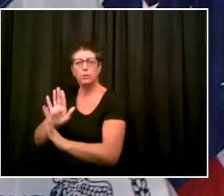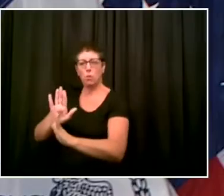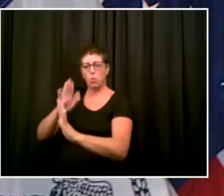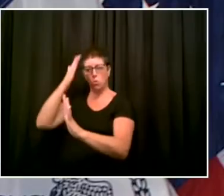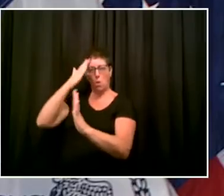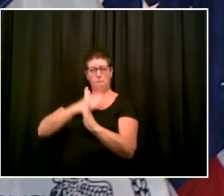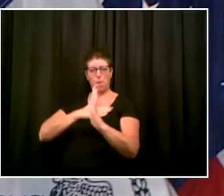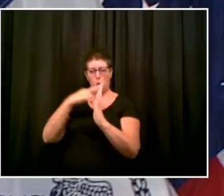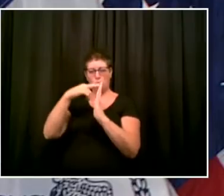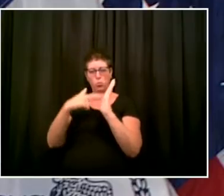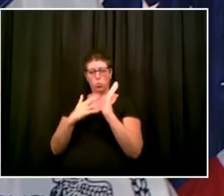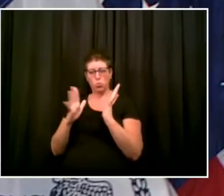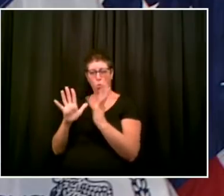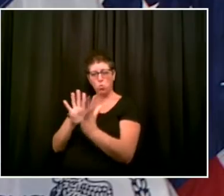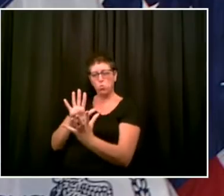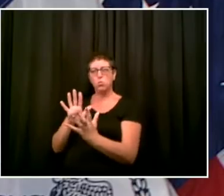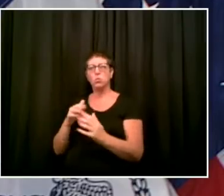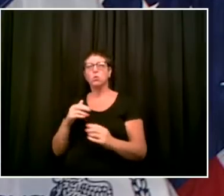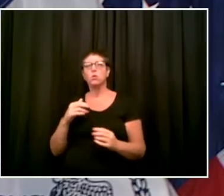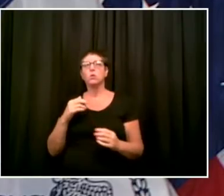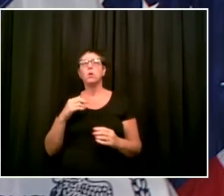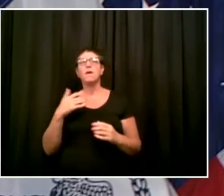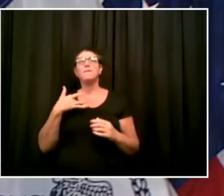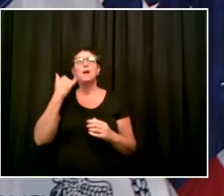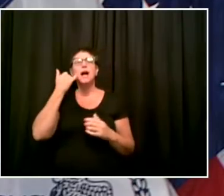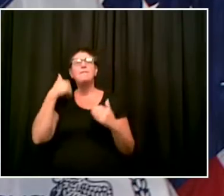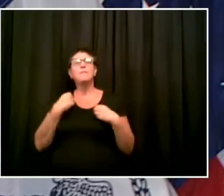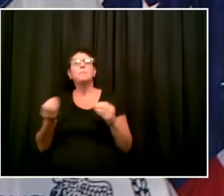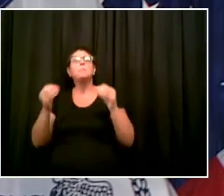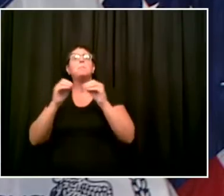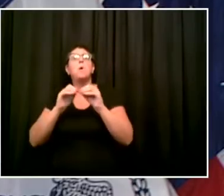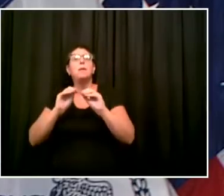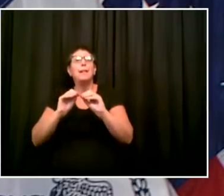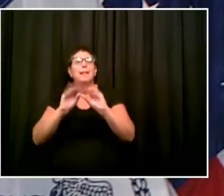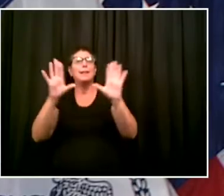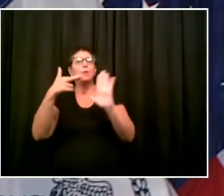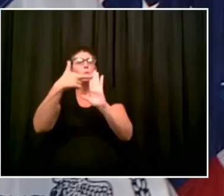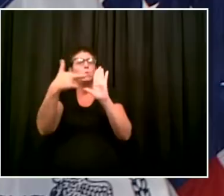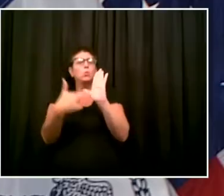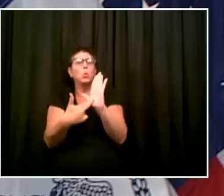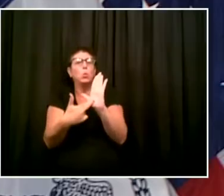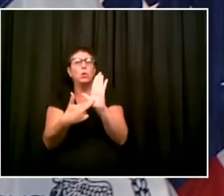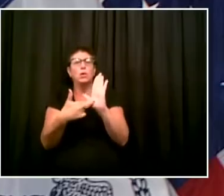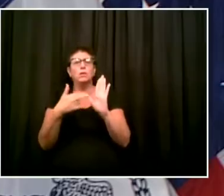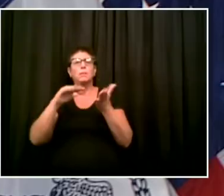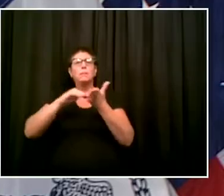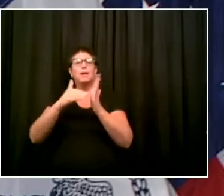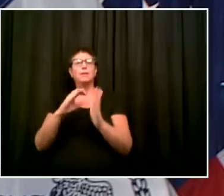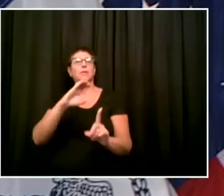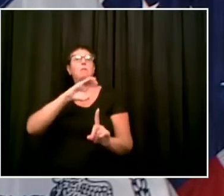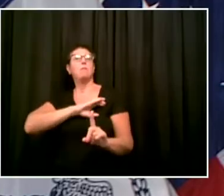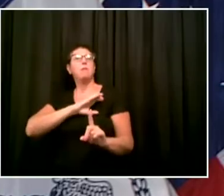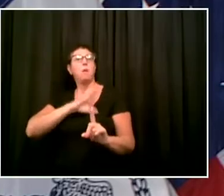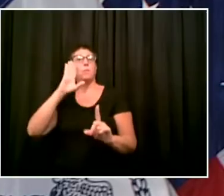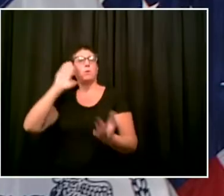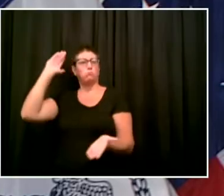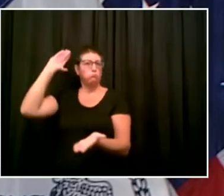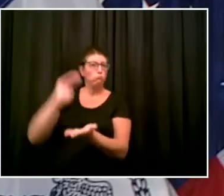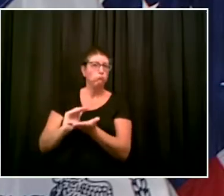SOMETHING THE RIGHT WAY THE VAST MAJORITY WILL DO THINGS THE RIGHT WAY, UNQUESTIONABLY. ANYONE WHO DOESN'T SHOULDN'T BE ON THE FORCE ANYWAY. I DON'T THINK A